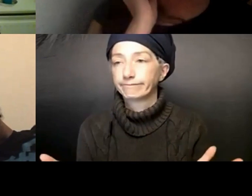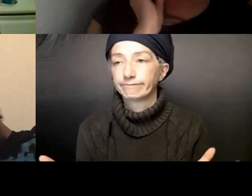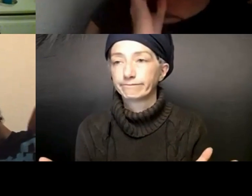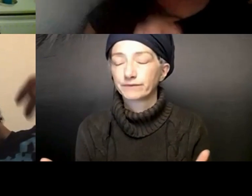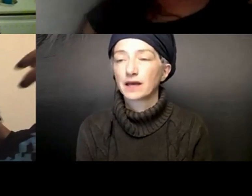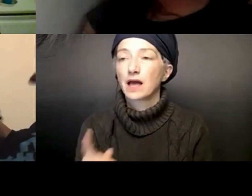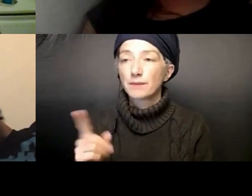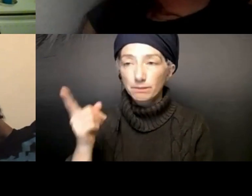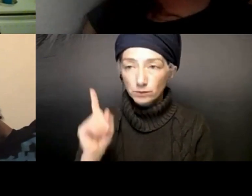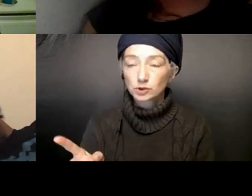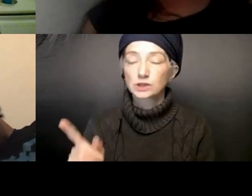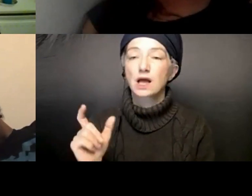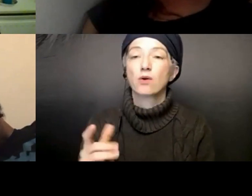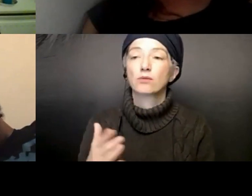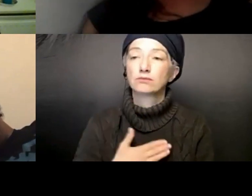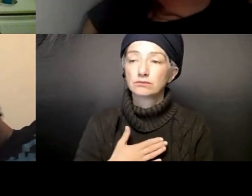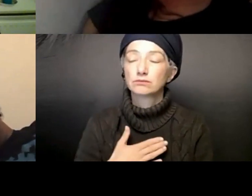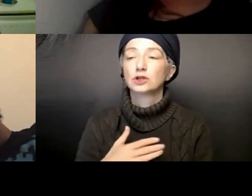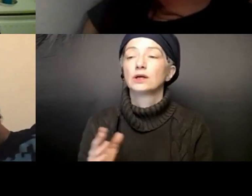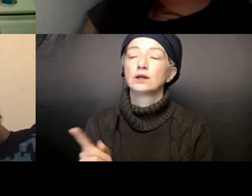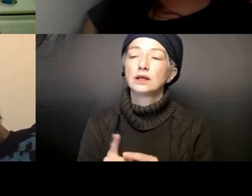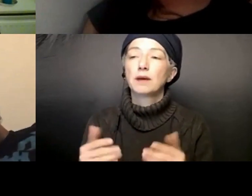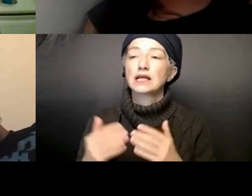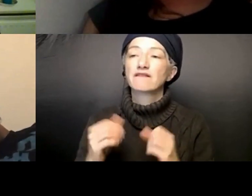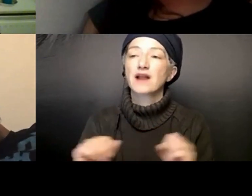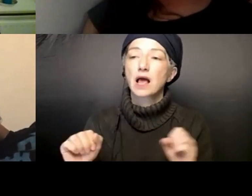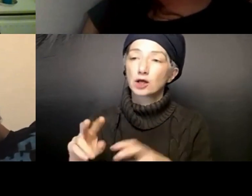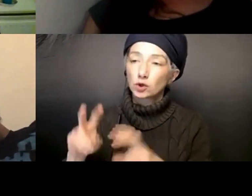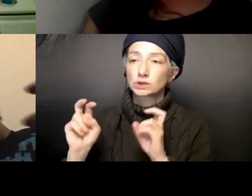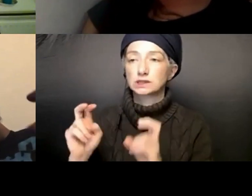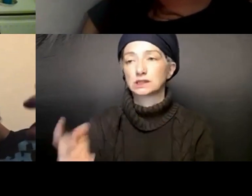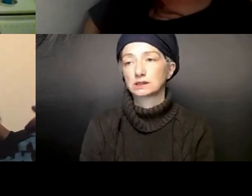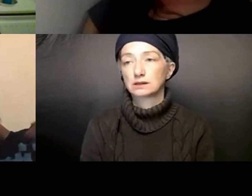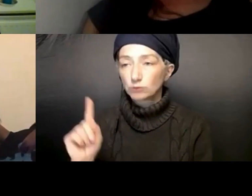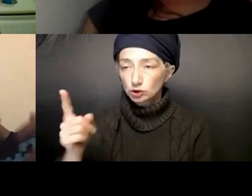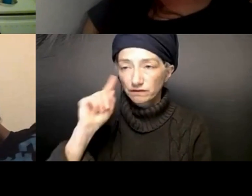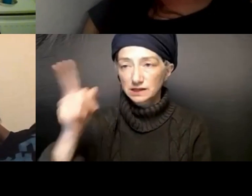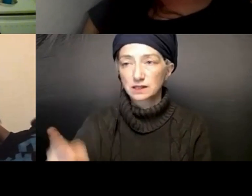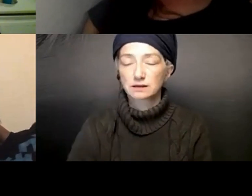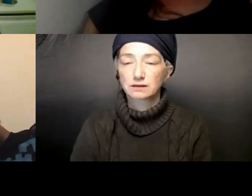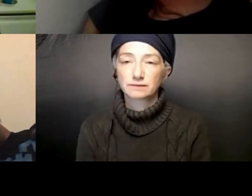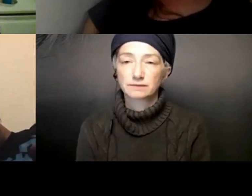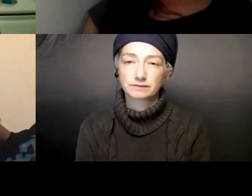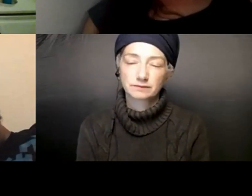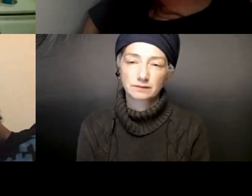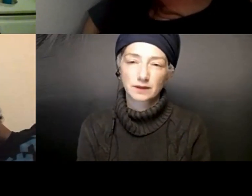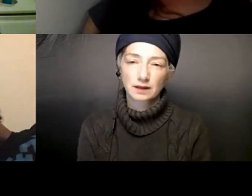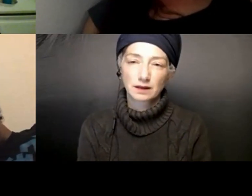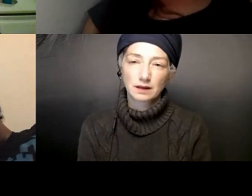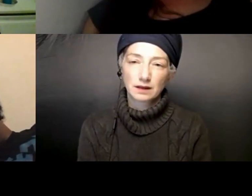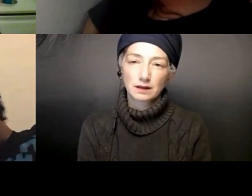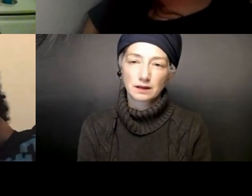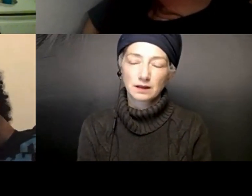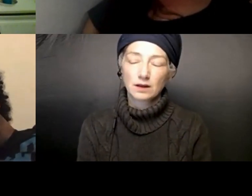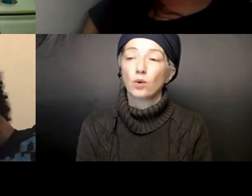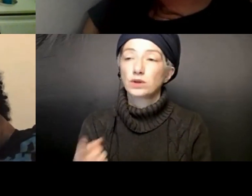and adapting the scripts accordingly, they can create much more resonating and important work.